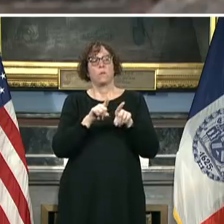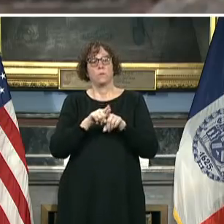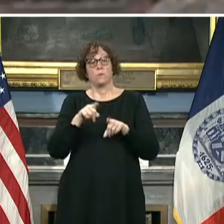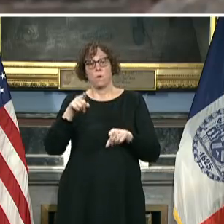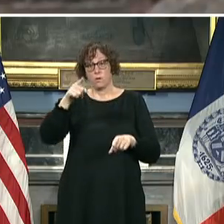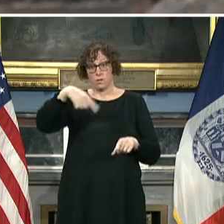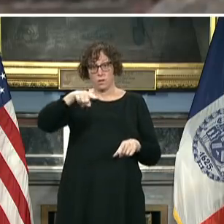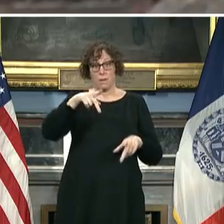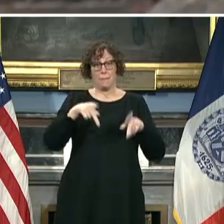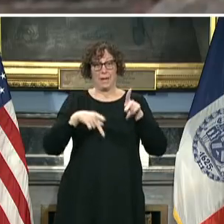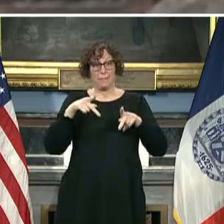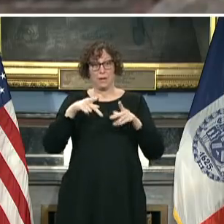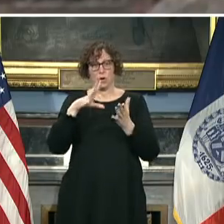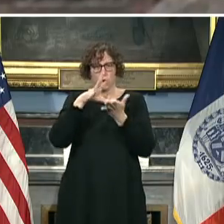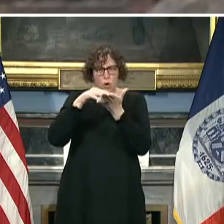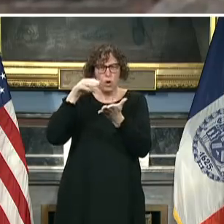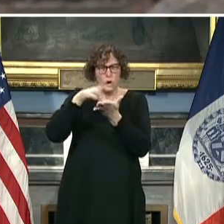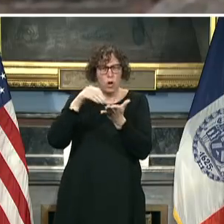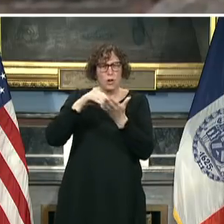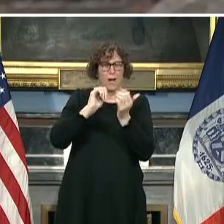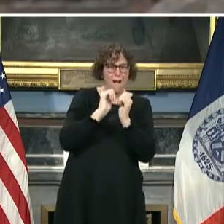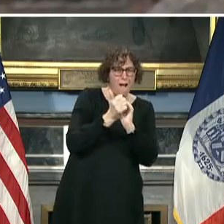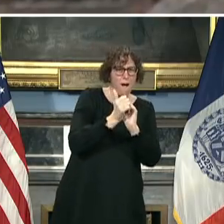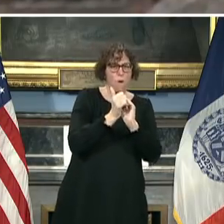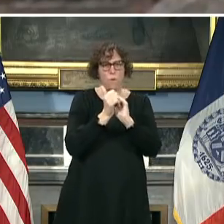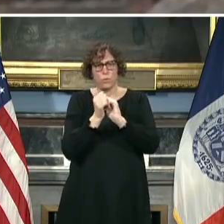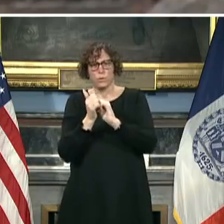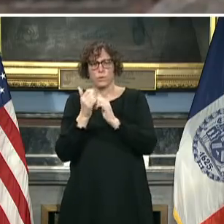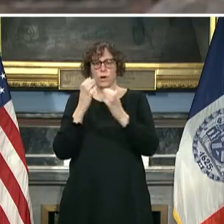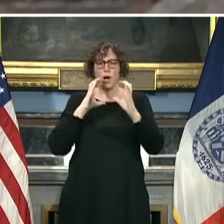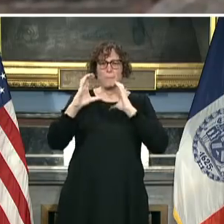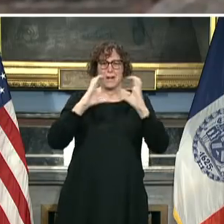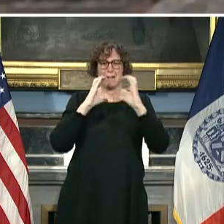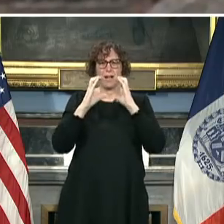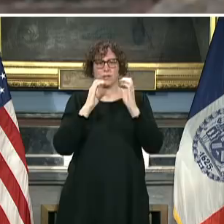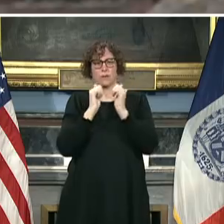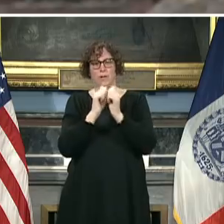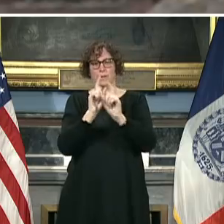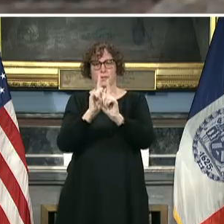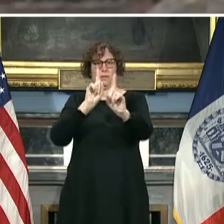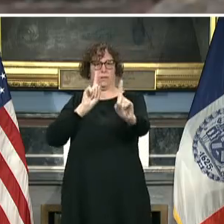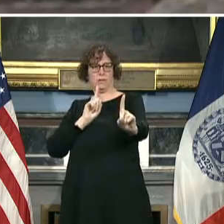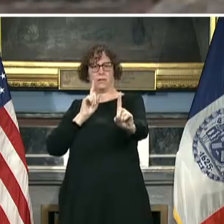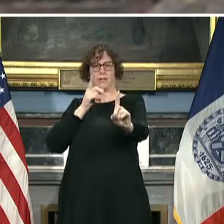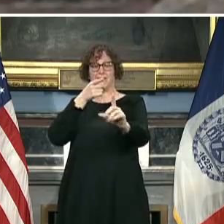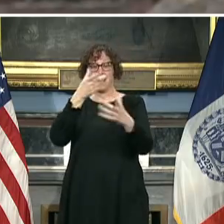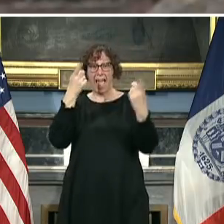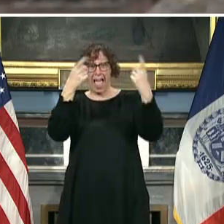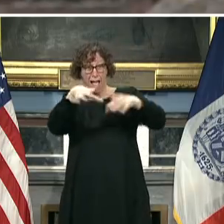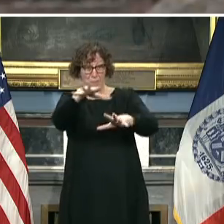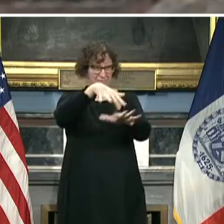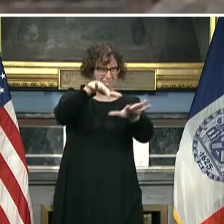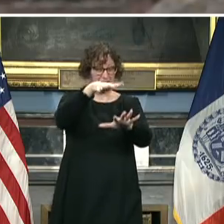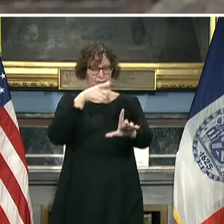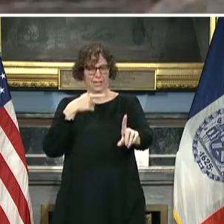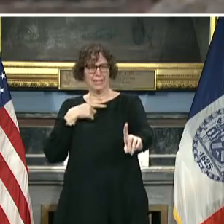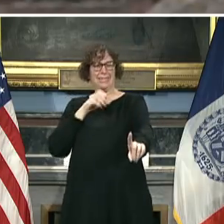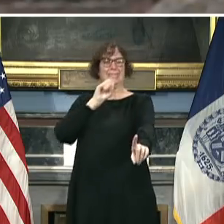THEM. IT'S A PRIORITY. SECOND, EVERYONE IS LEARNING A NEW WAY OF BEING. THERE'S BEEN MULPTILE ROUNS D OF TRAINING